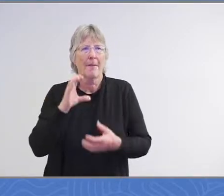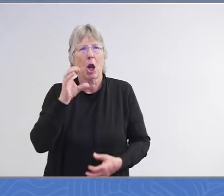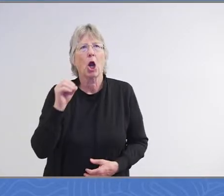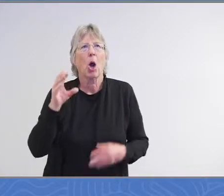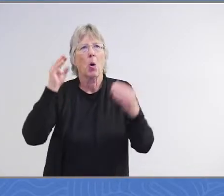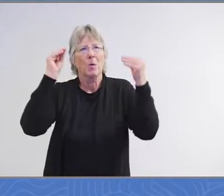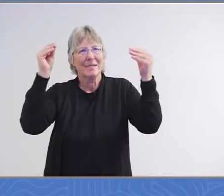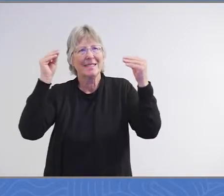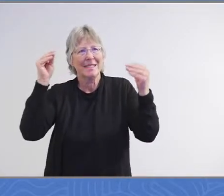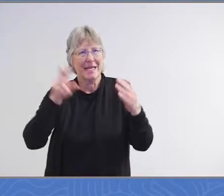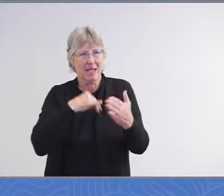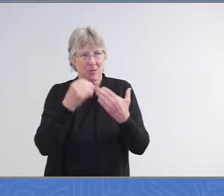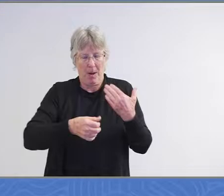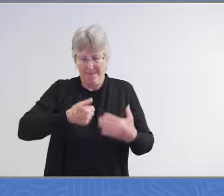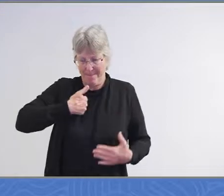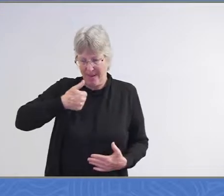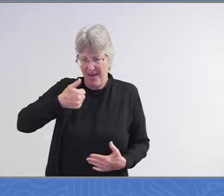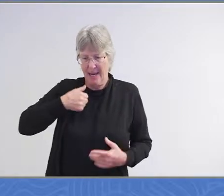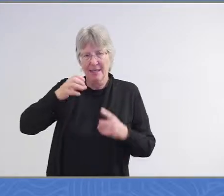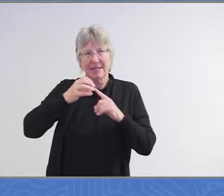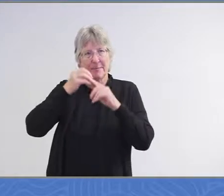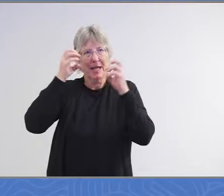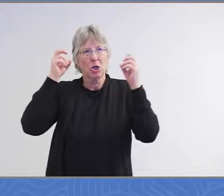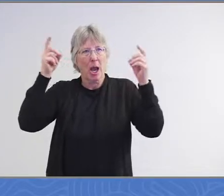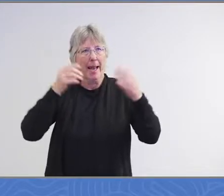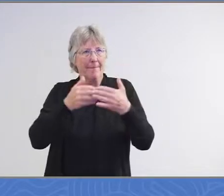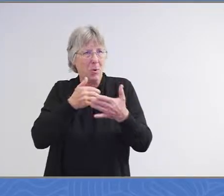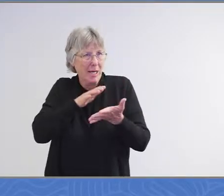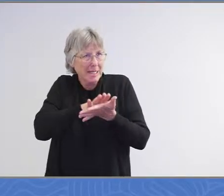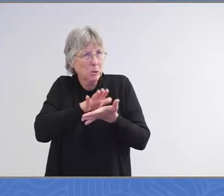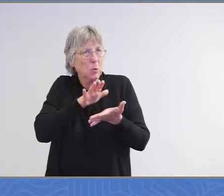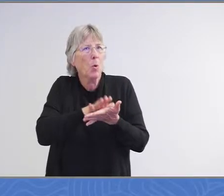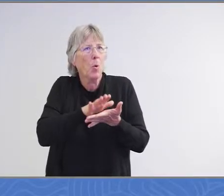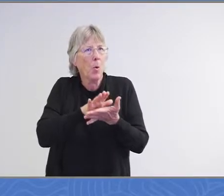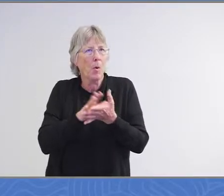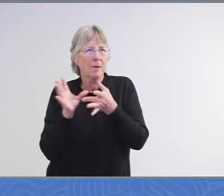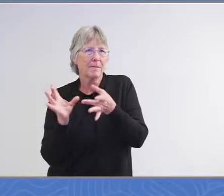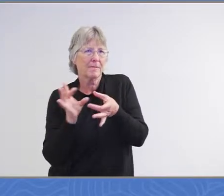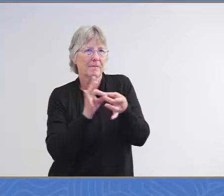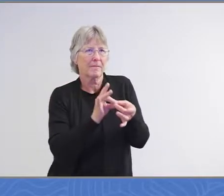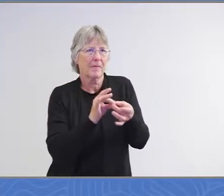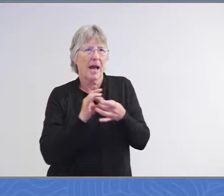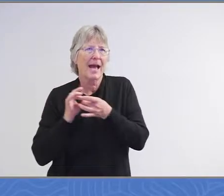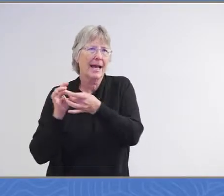I am a special education preschool teacher who is assigned to the Collaborative Co-Teach program